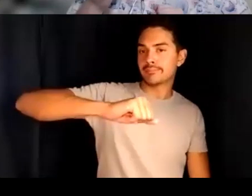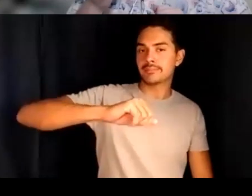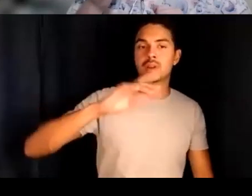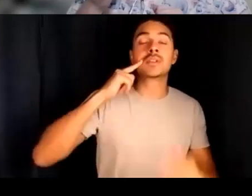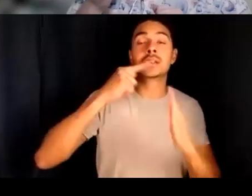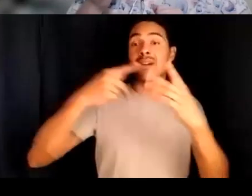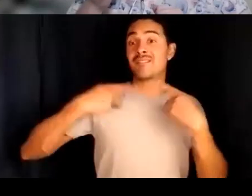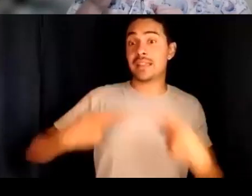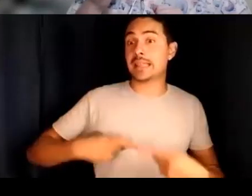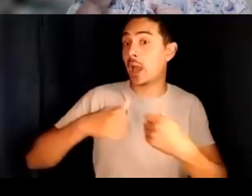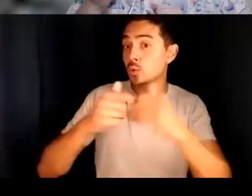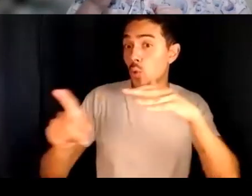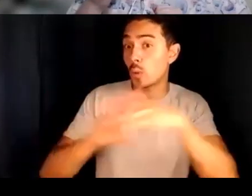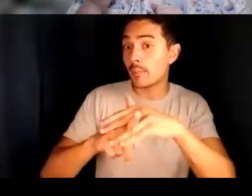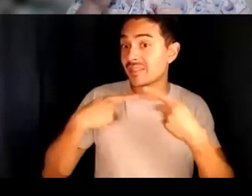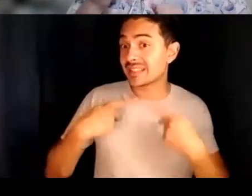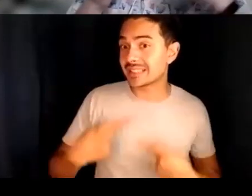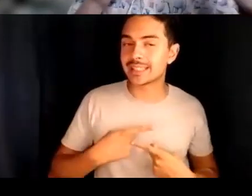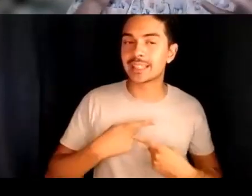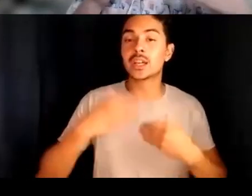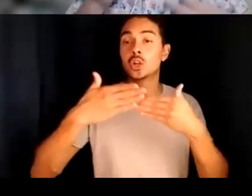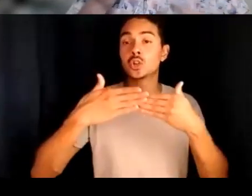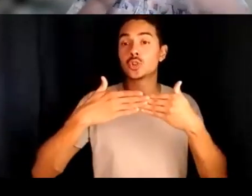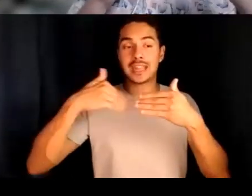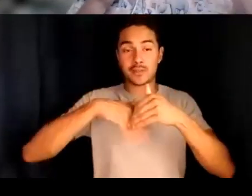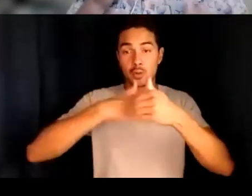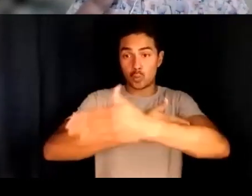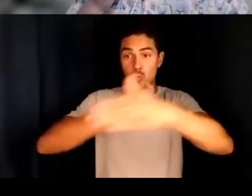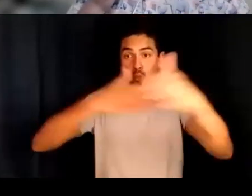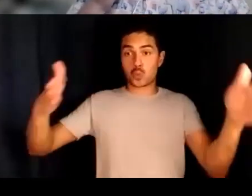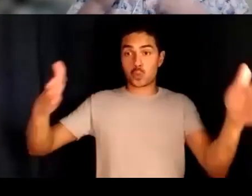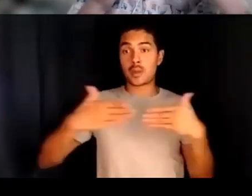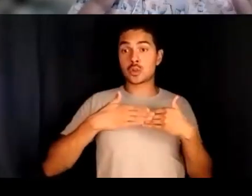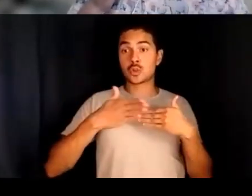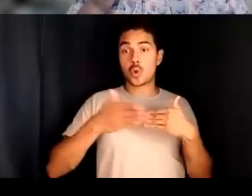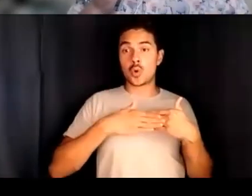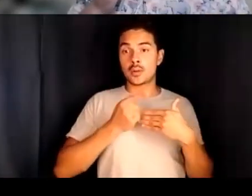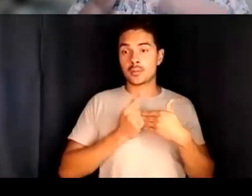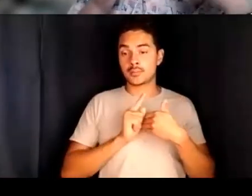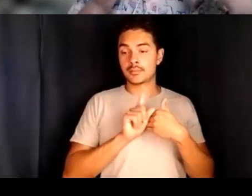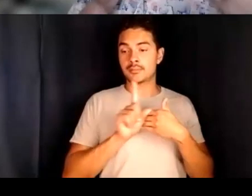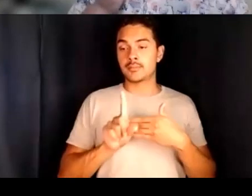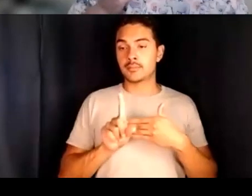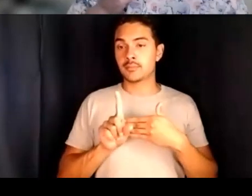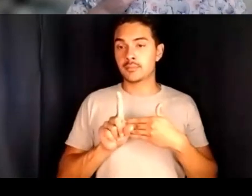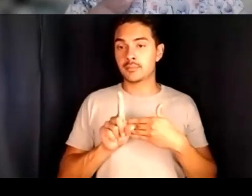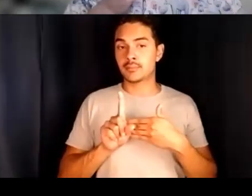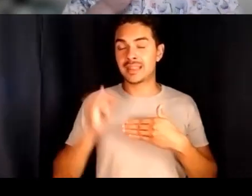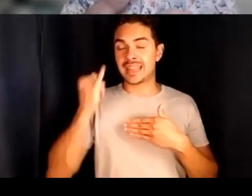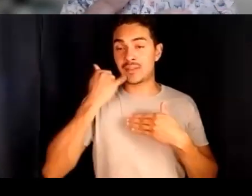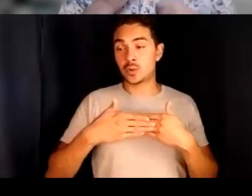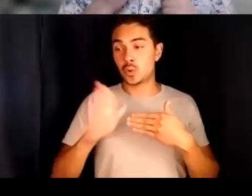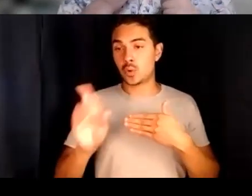or being really guarded about, you know, the information they give, the questions you ask.